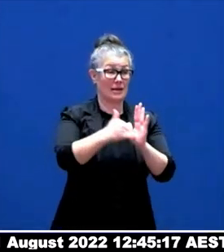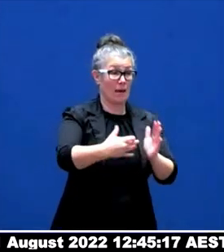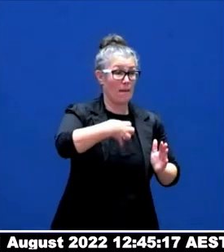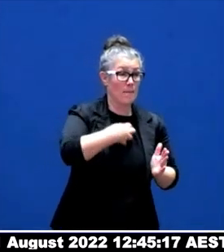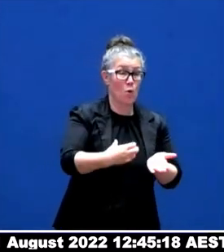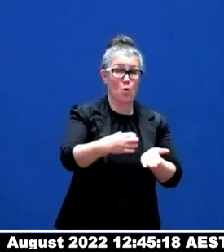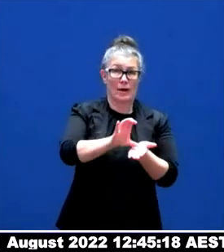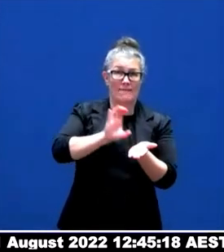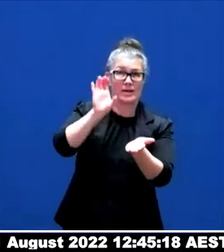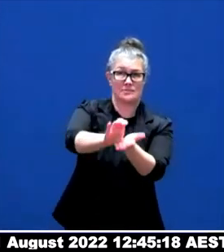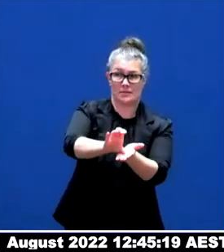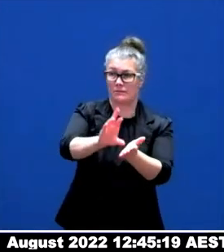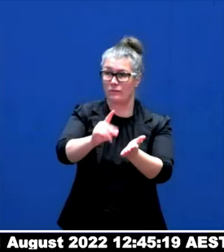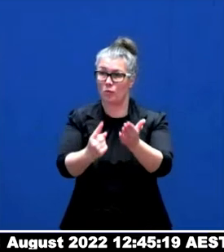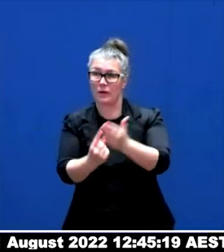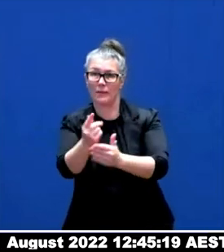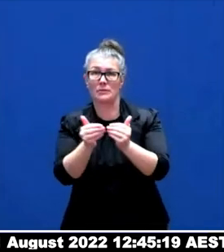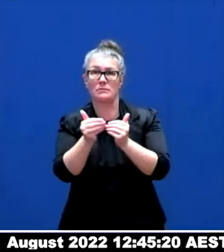One of the things that the panel mentioned yesterday was the principles of Housing